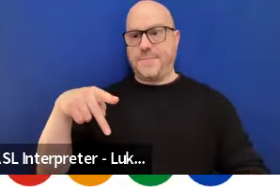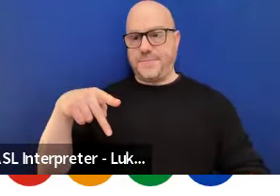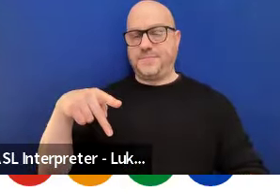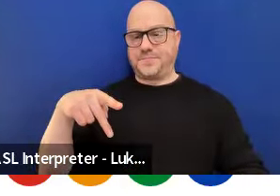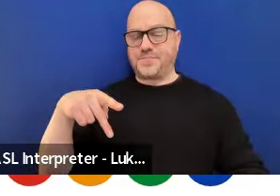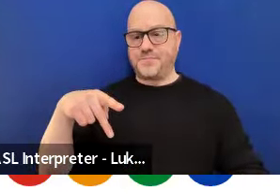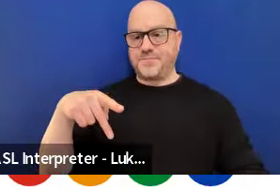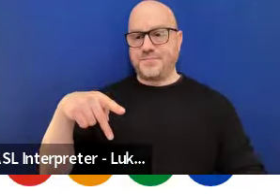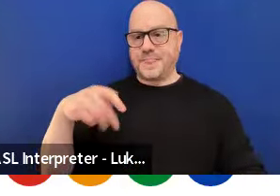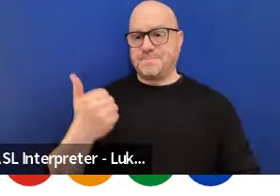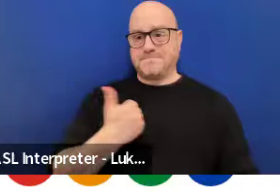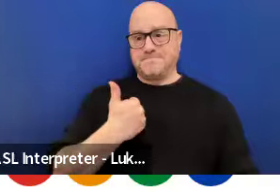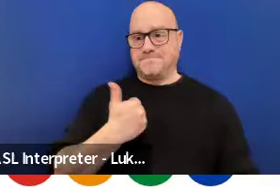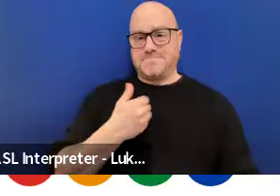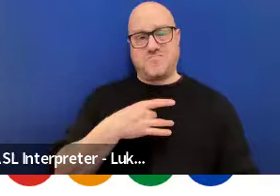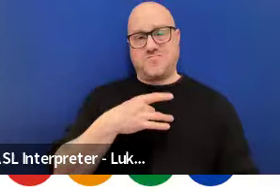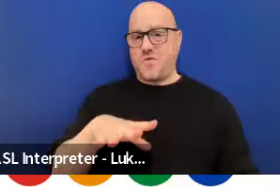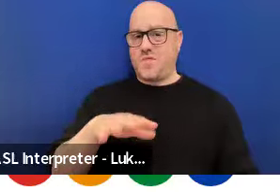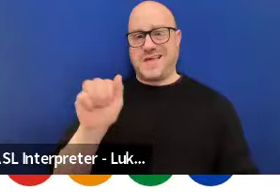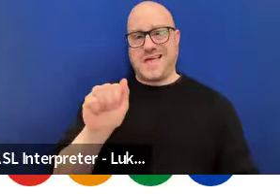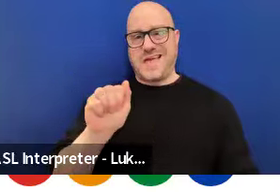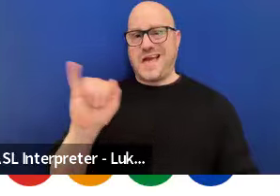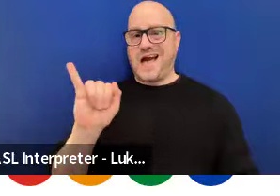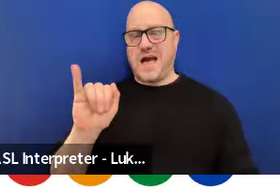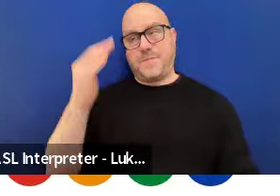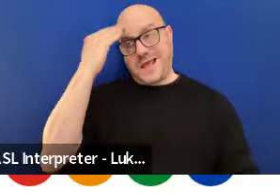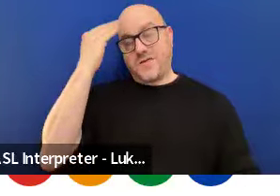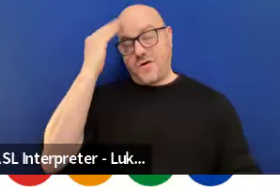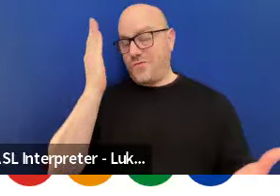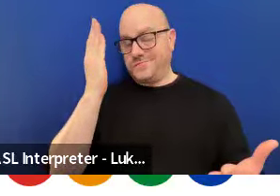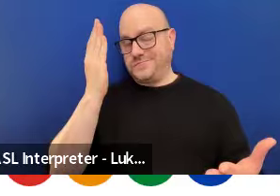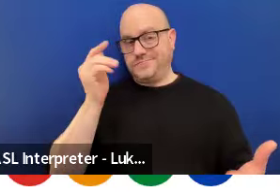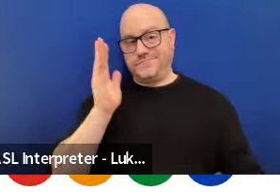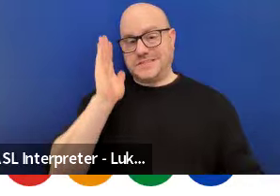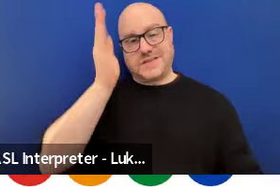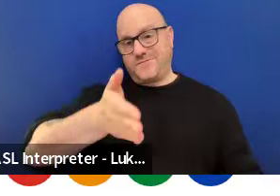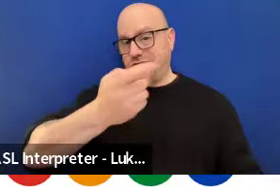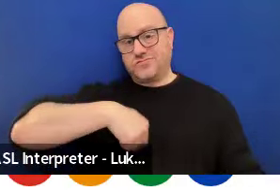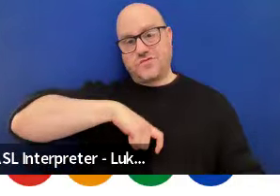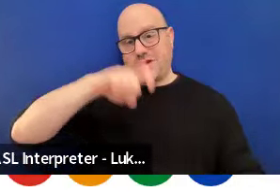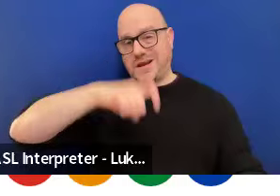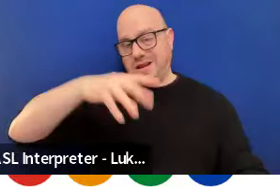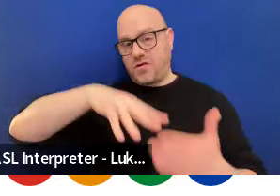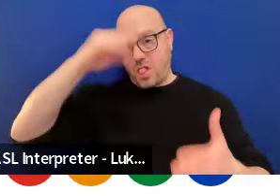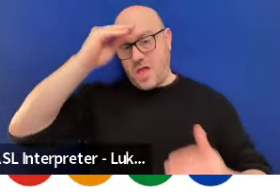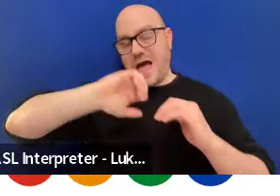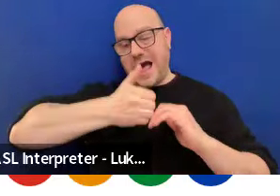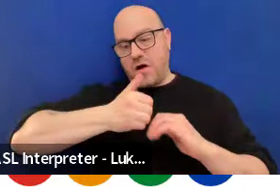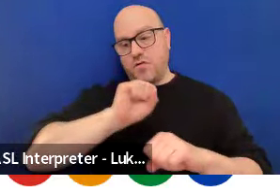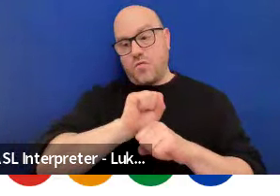I USE THE APP. I'M NOT A FAN OF AI, BUT I KNOW THAT'S THE FUTURE.